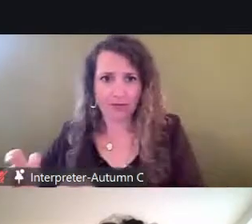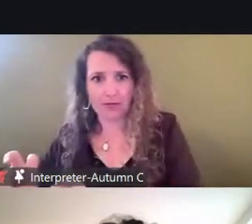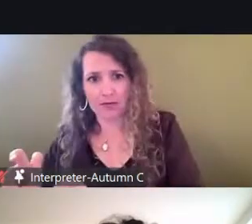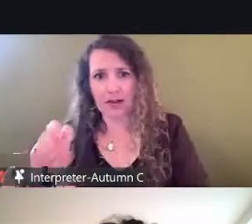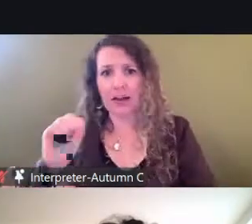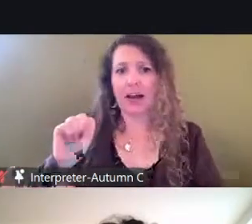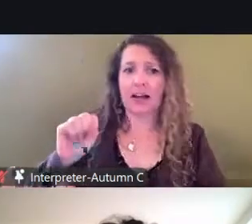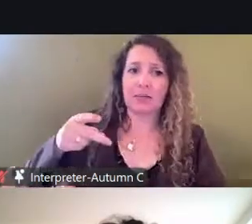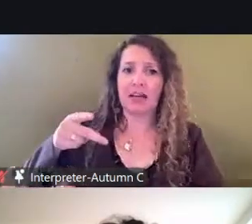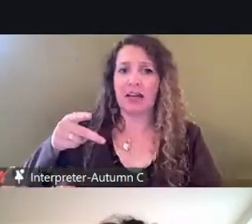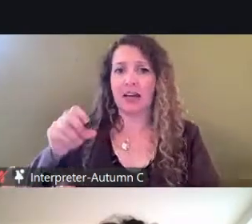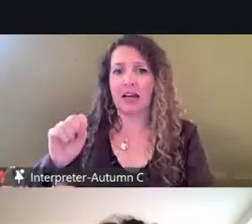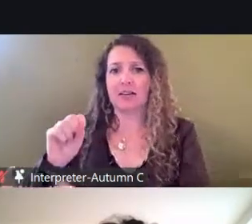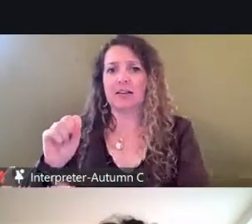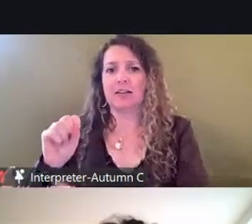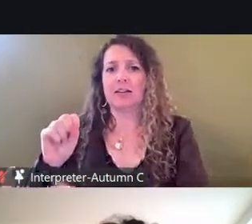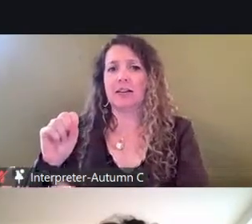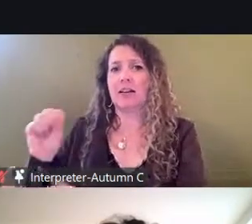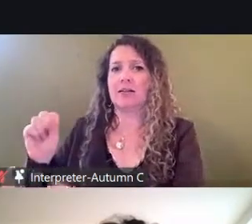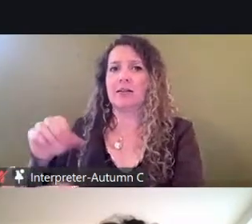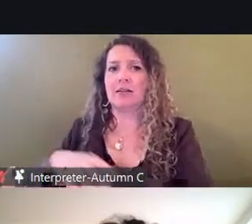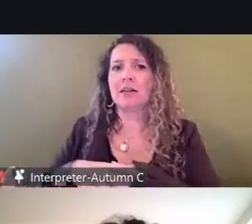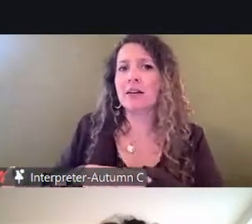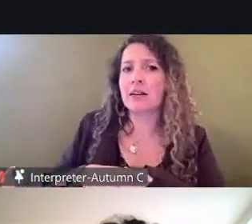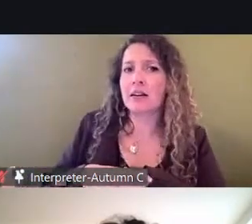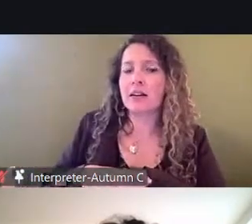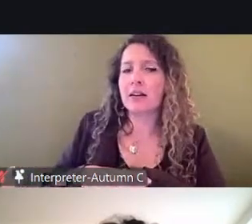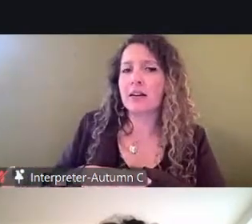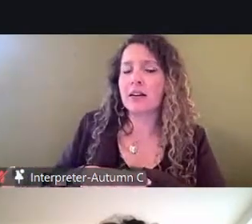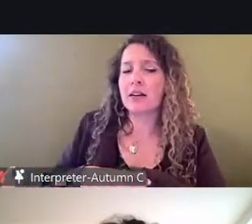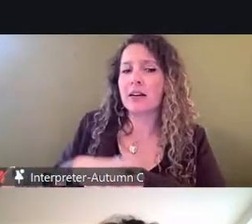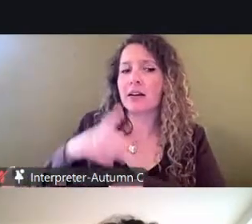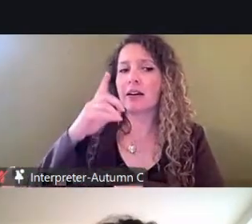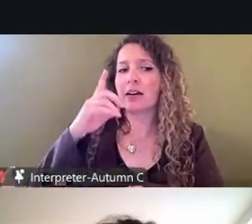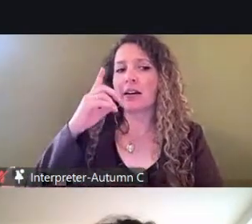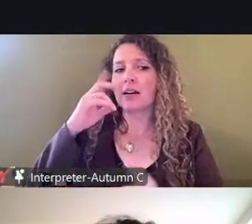So the Qualtrics survey was distributed via purpose of and snowball